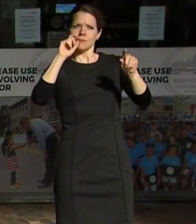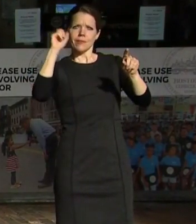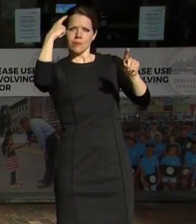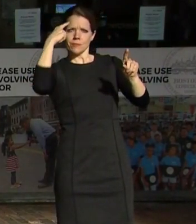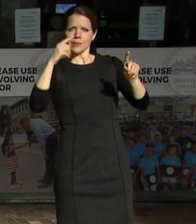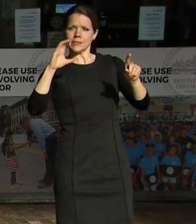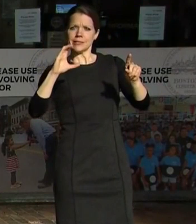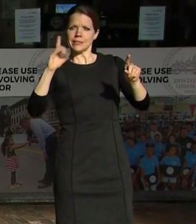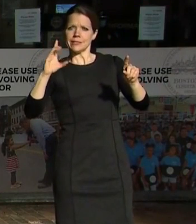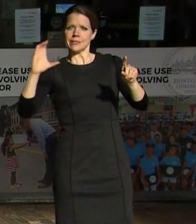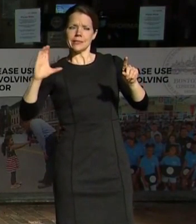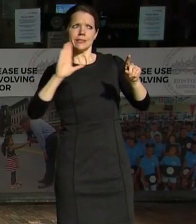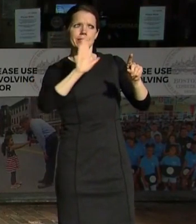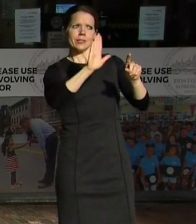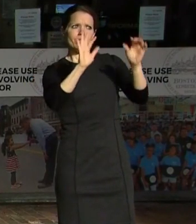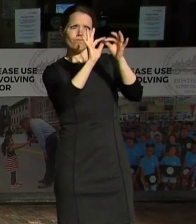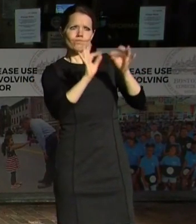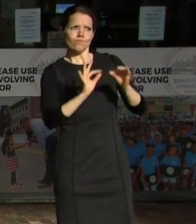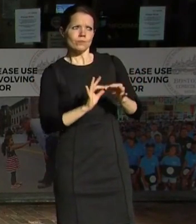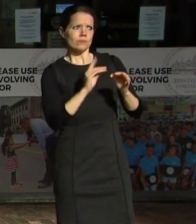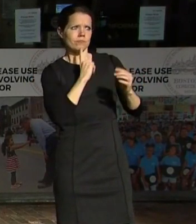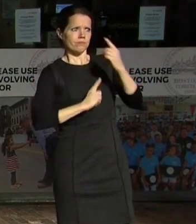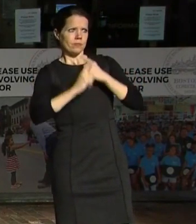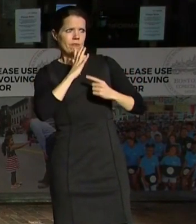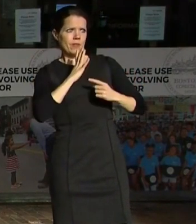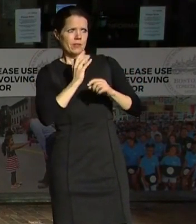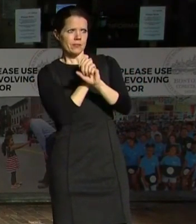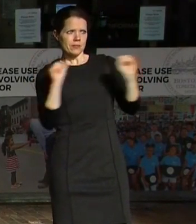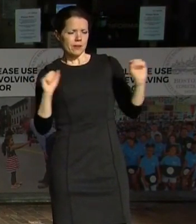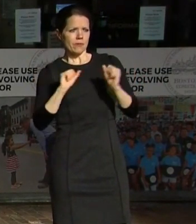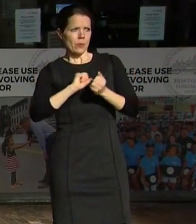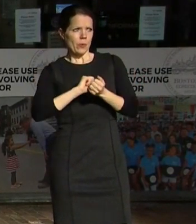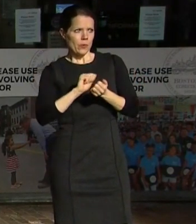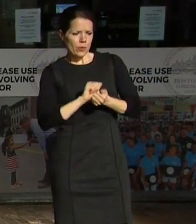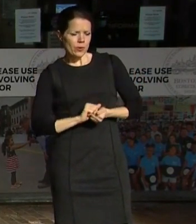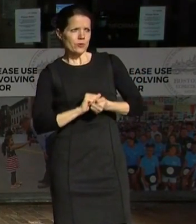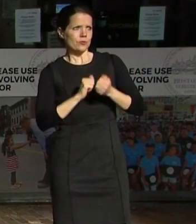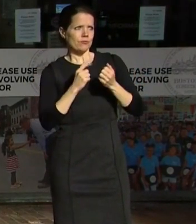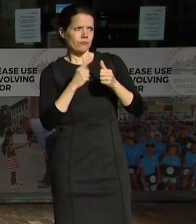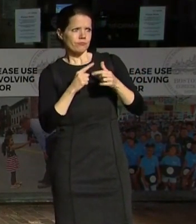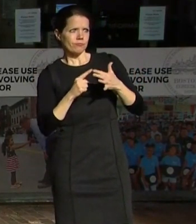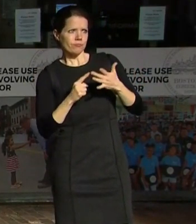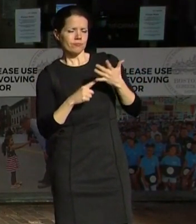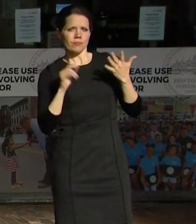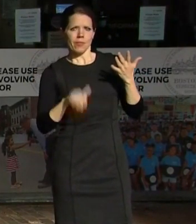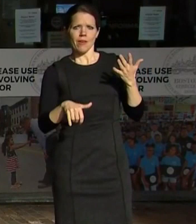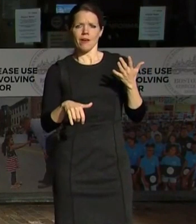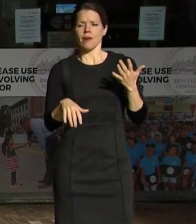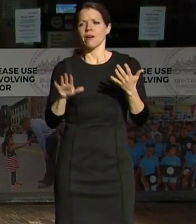OTHER OUT. AGAIN, THANK YOU SO MUCH FOR